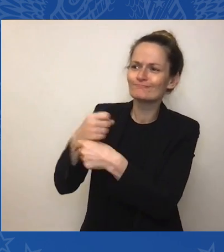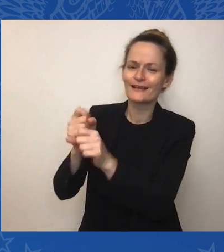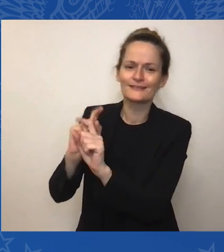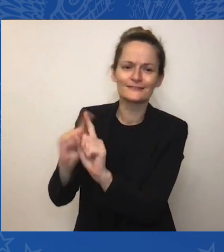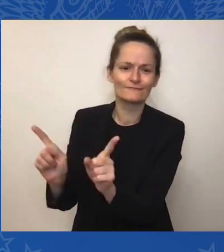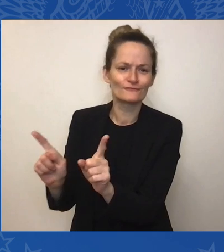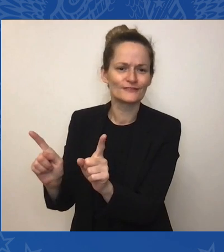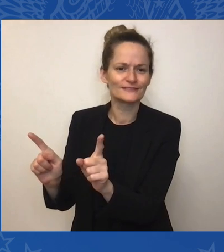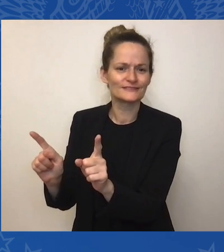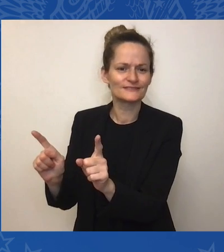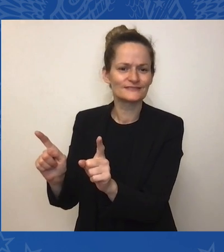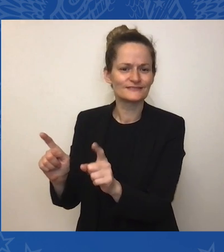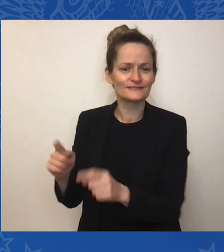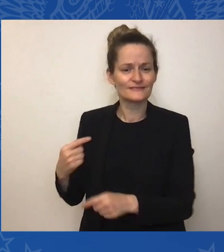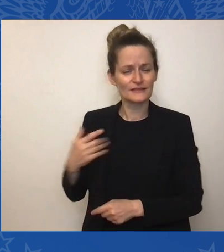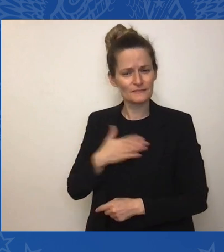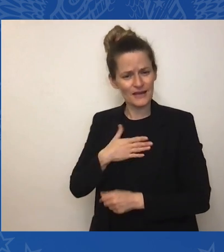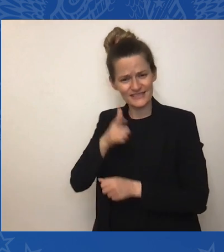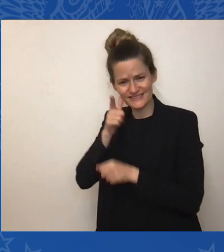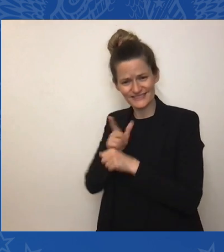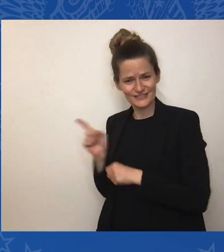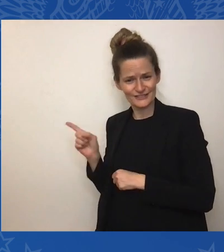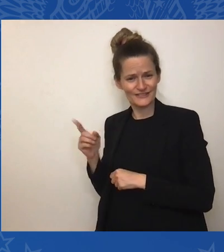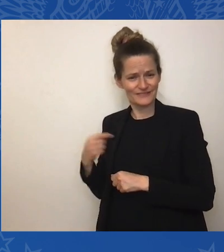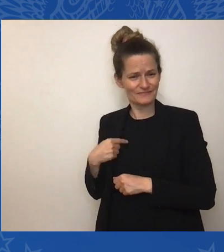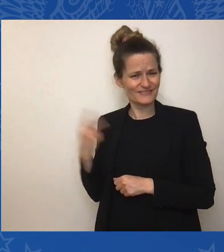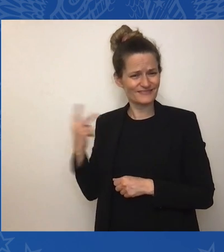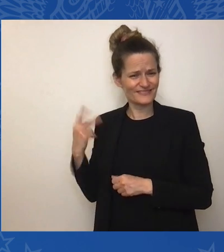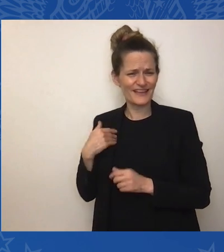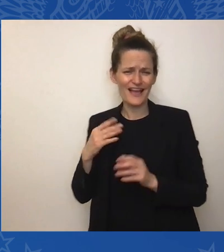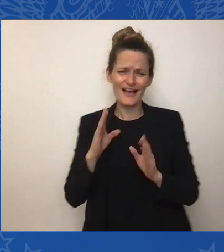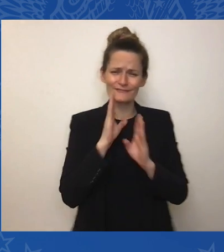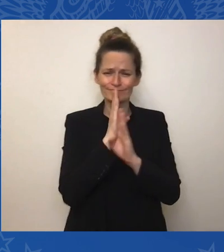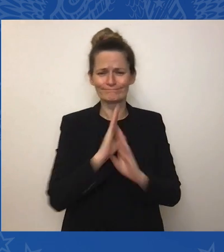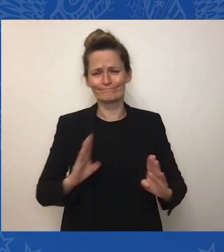A three-bedroom, split-level home in a decent neighborhood; four kids and a grandpop living with us.